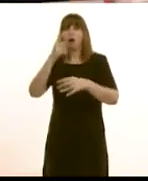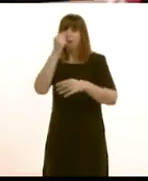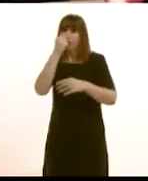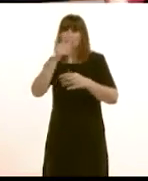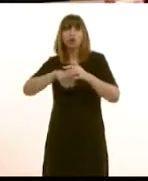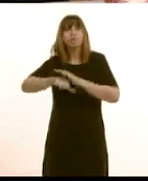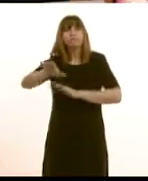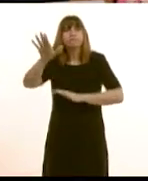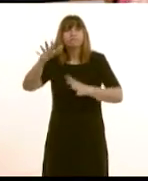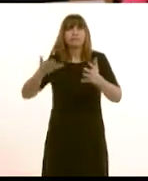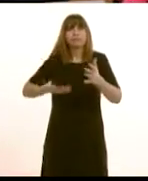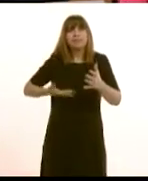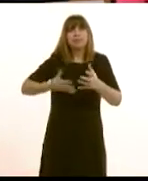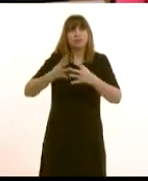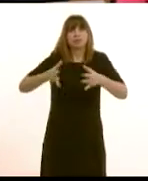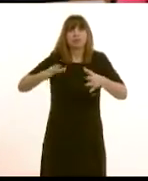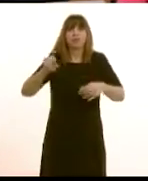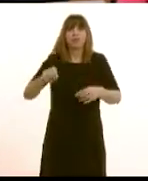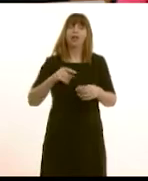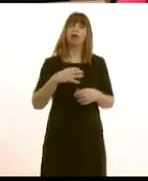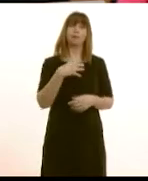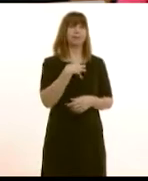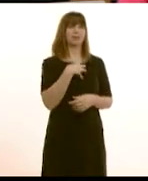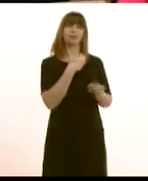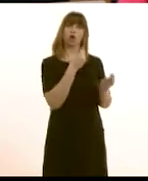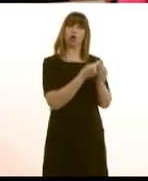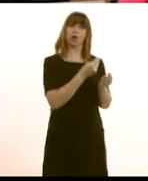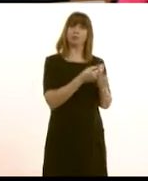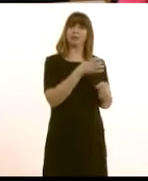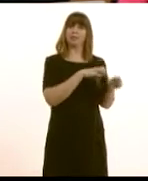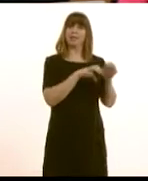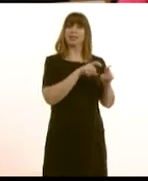as well. I can say as well that the Minister for Economy, Science and Transport has signed